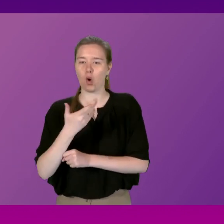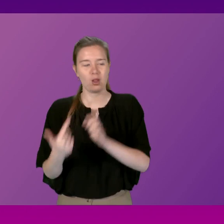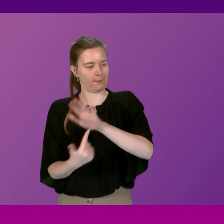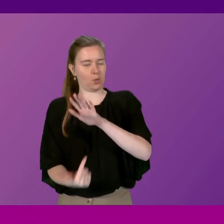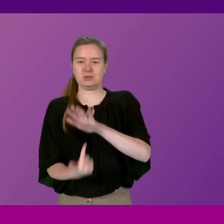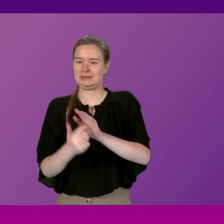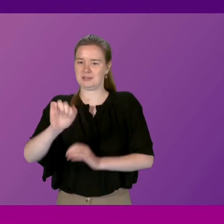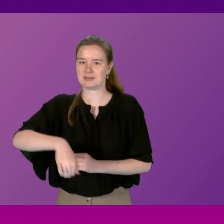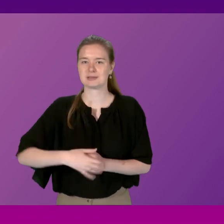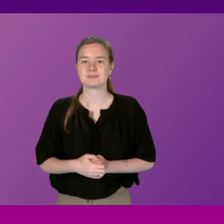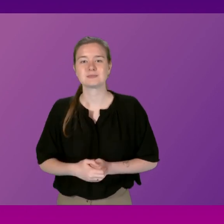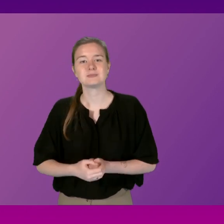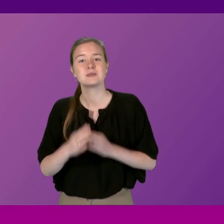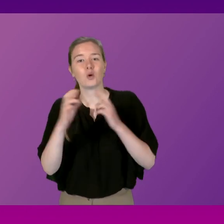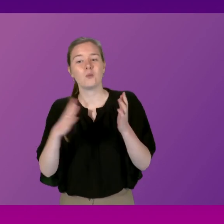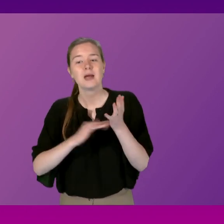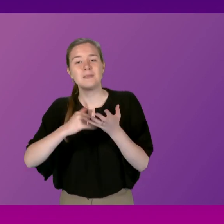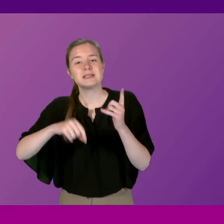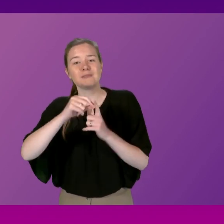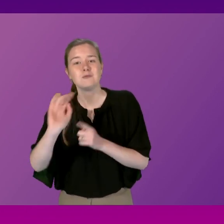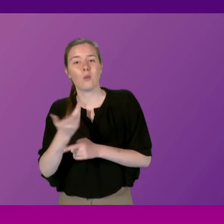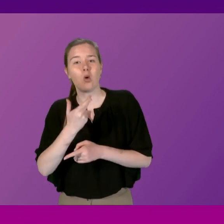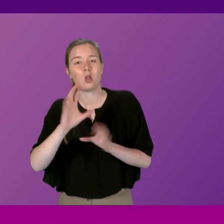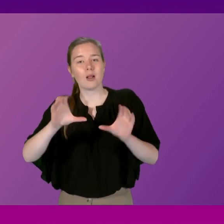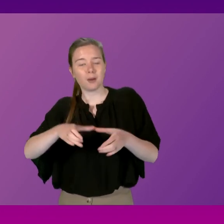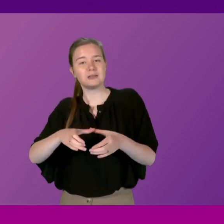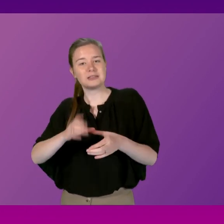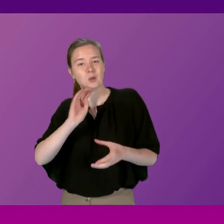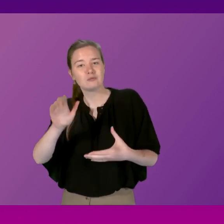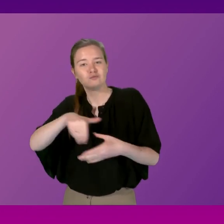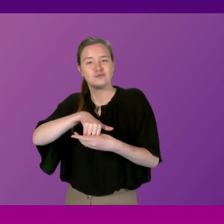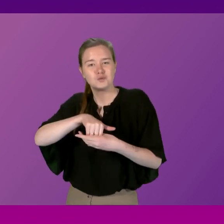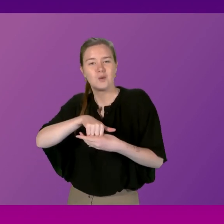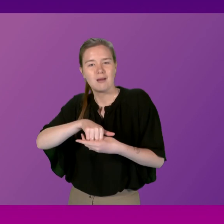I hope that members from all parties will join us, when the bill is passed, in being